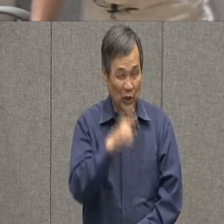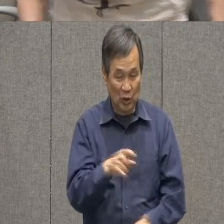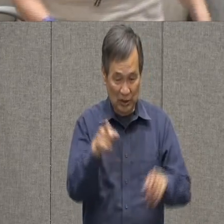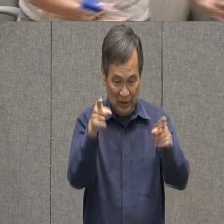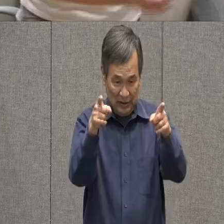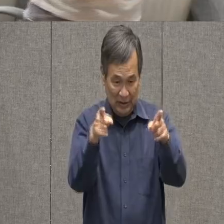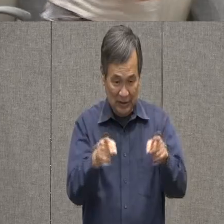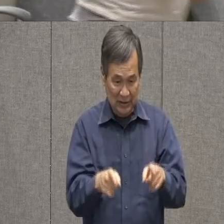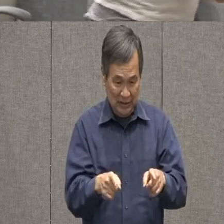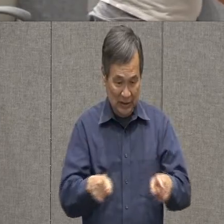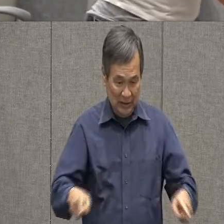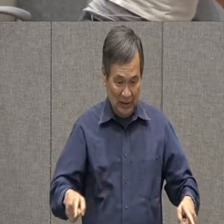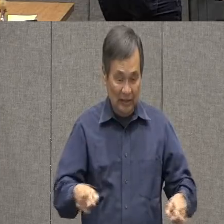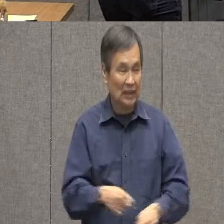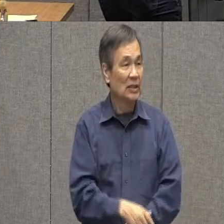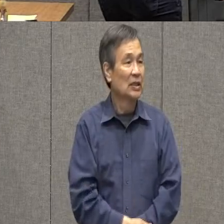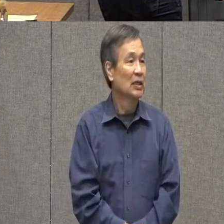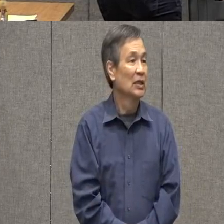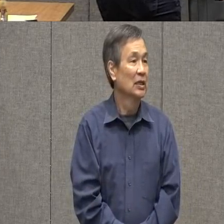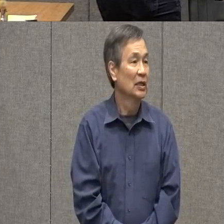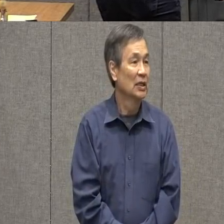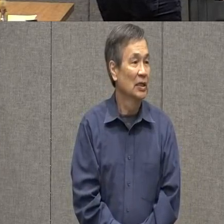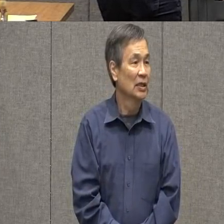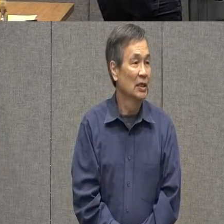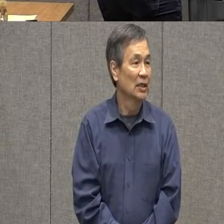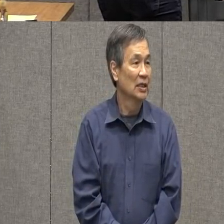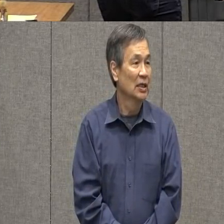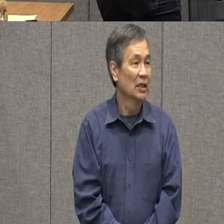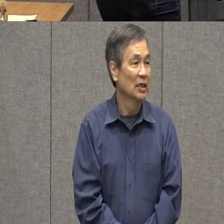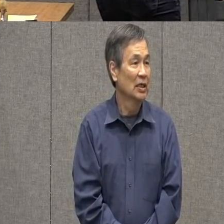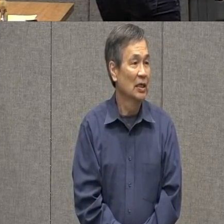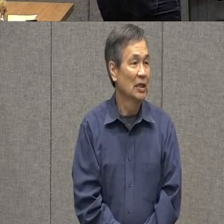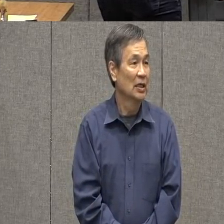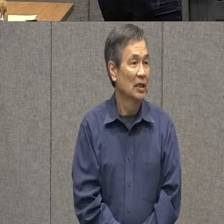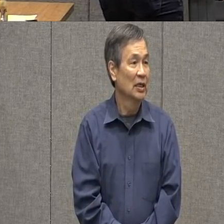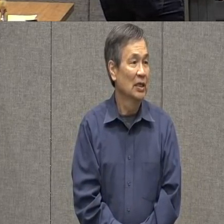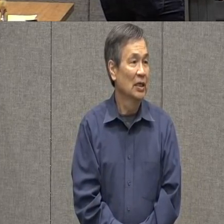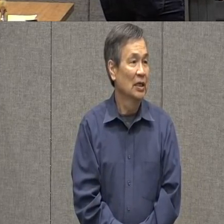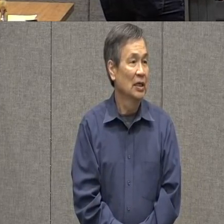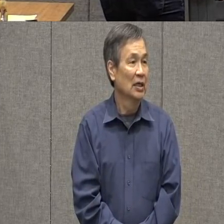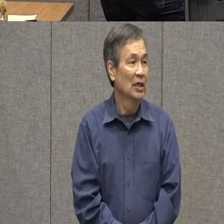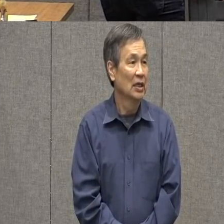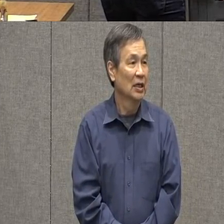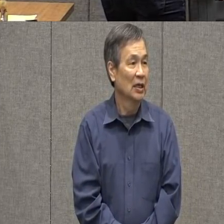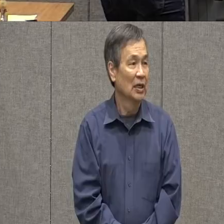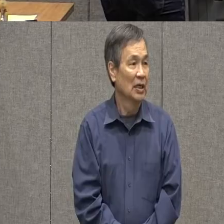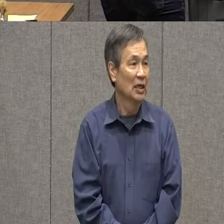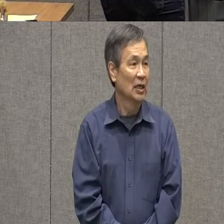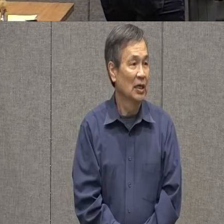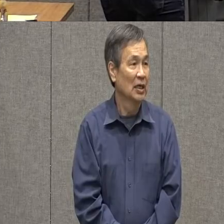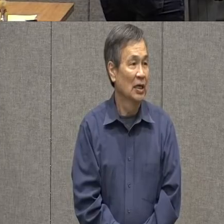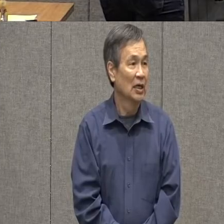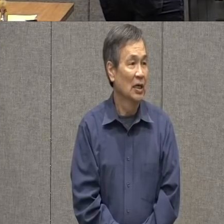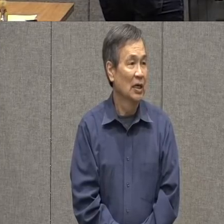of her legs. So, I'm gonna move them out like that and then her feet kind of do that. Find her joints.